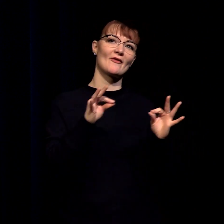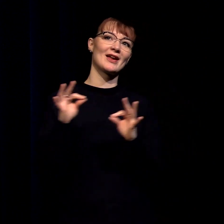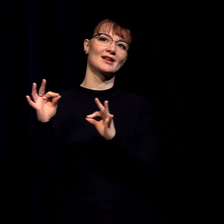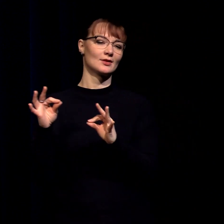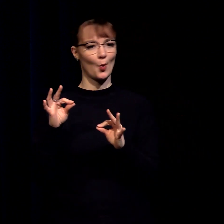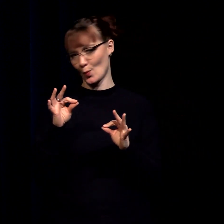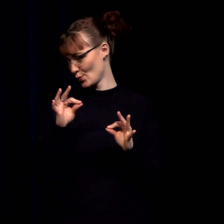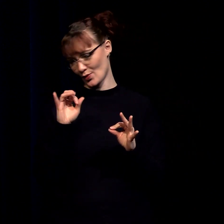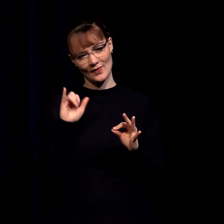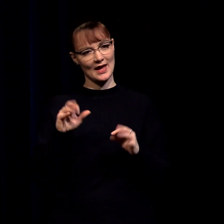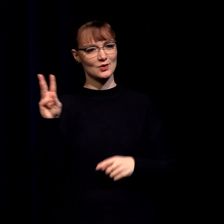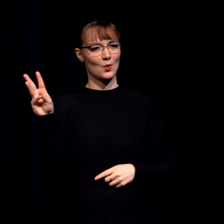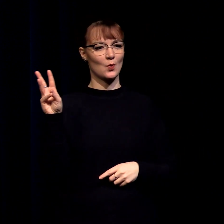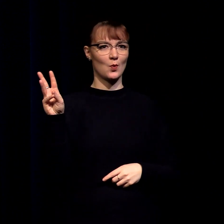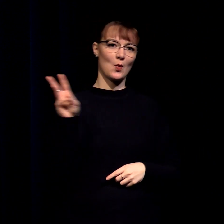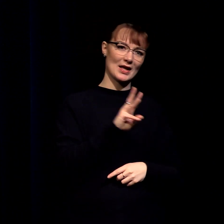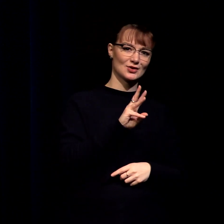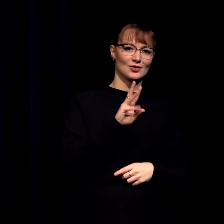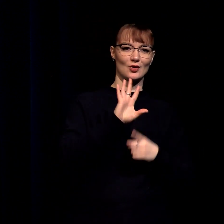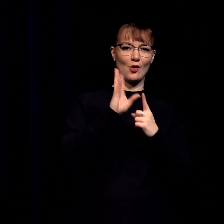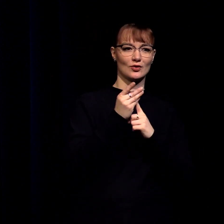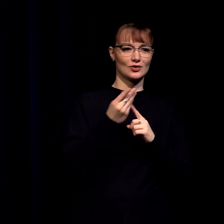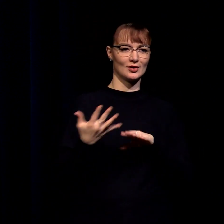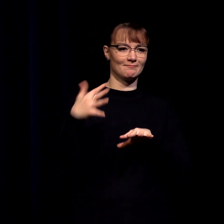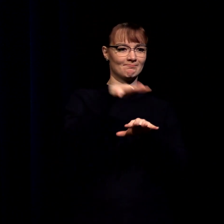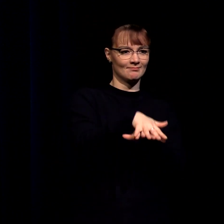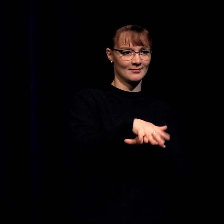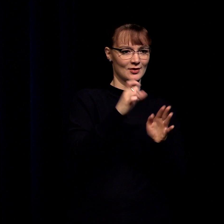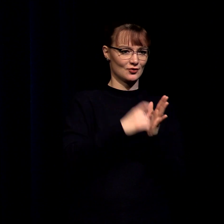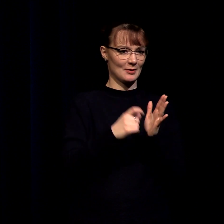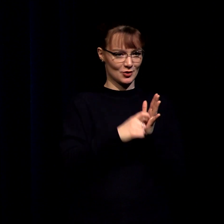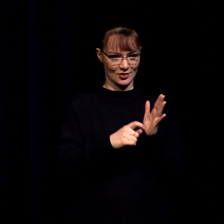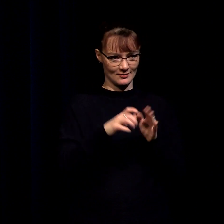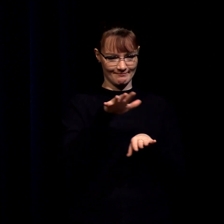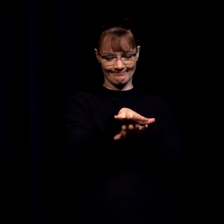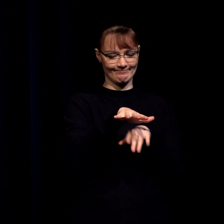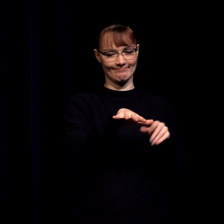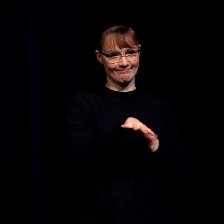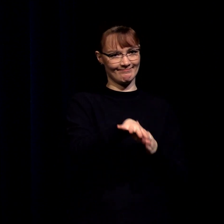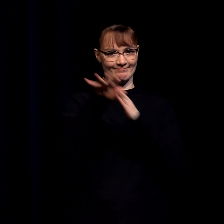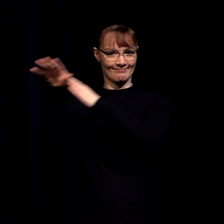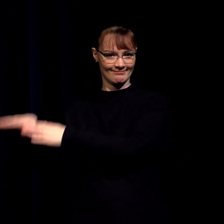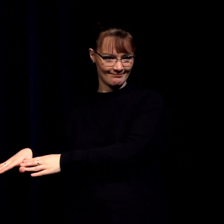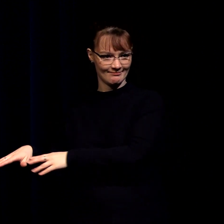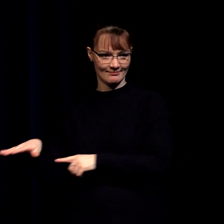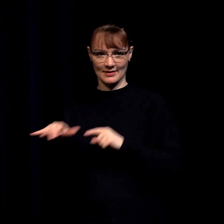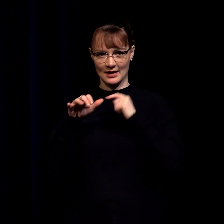culture overtop our Scripture. That's not what is there. I know